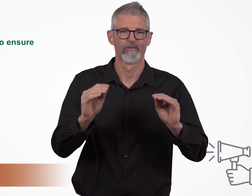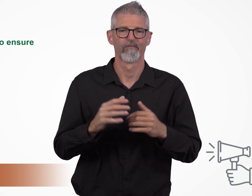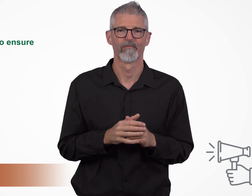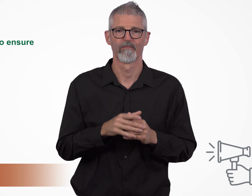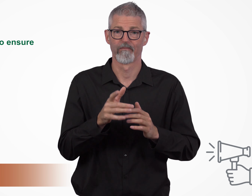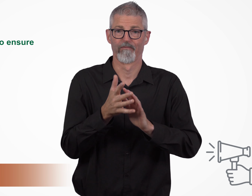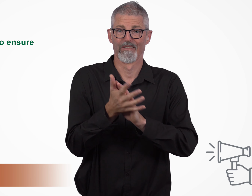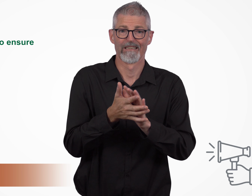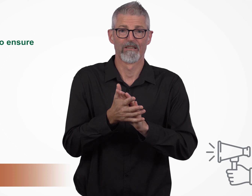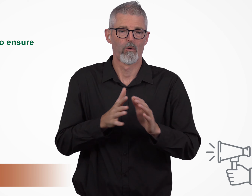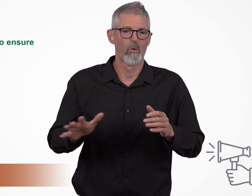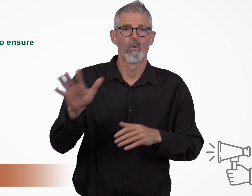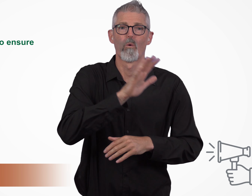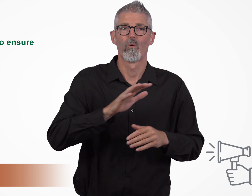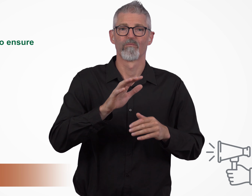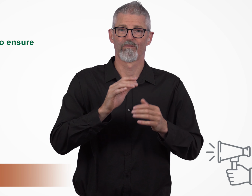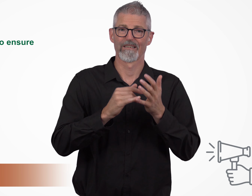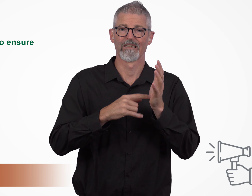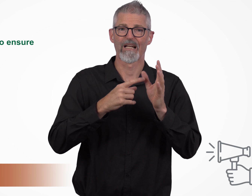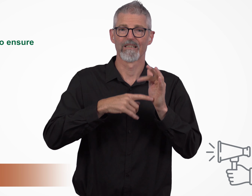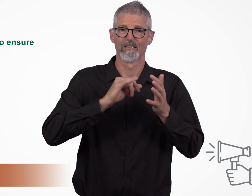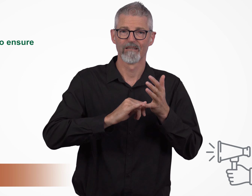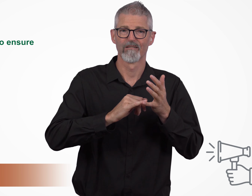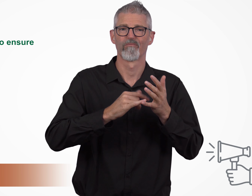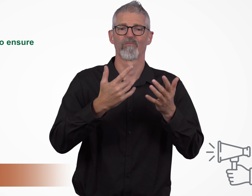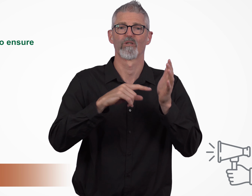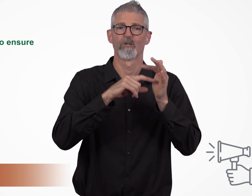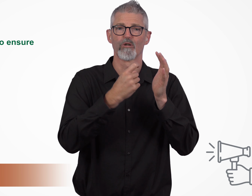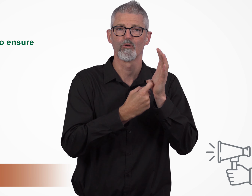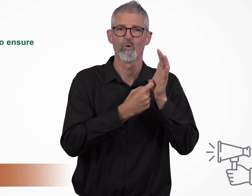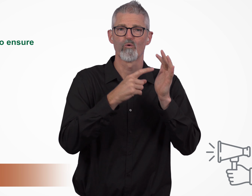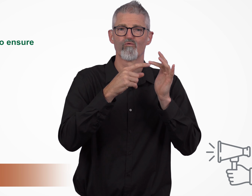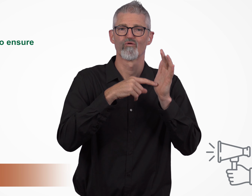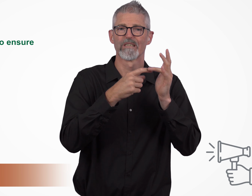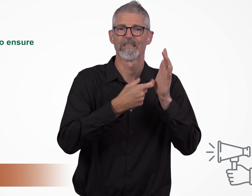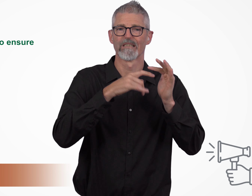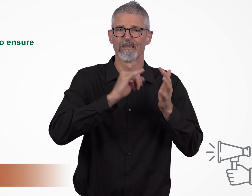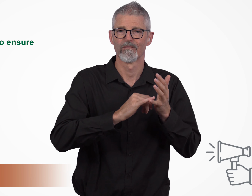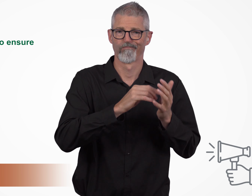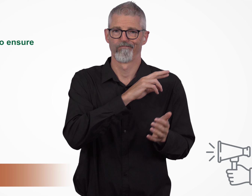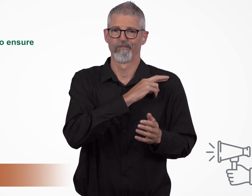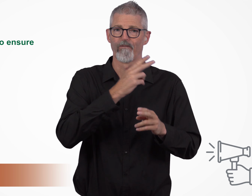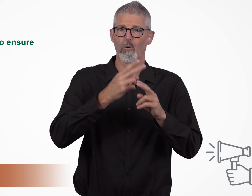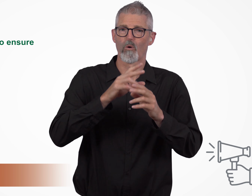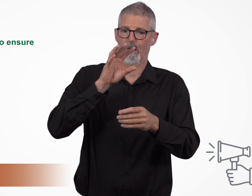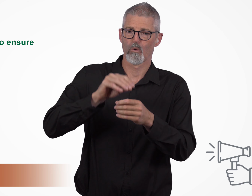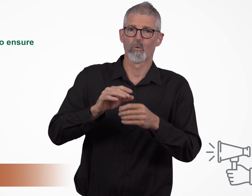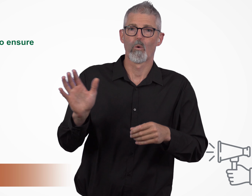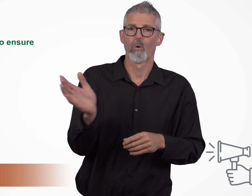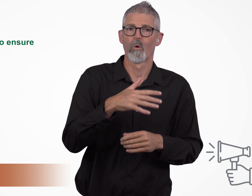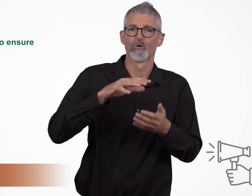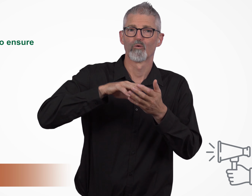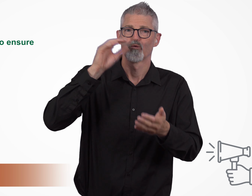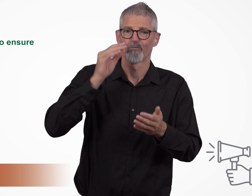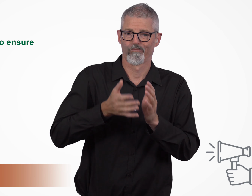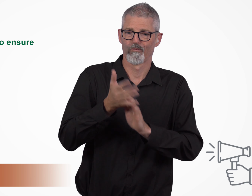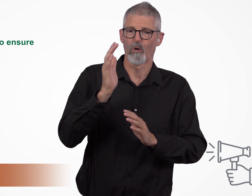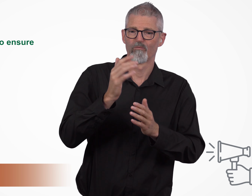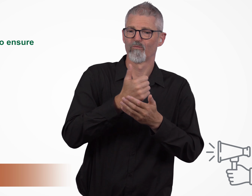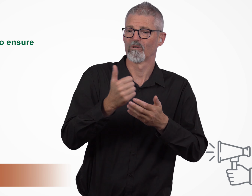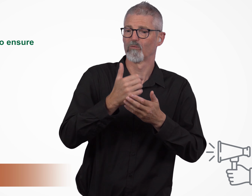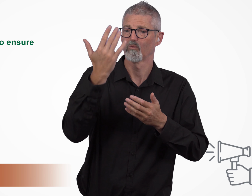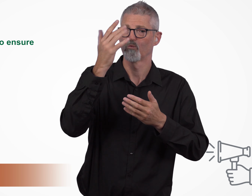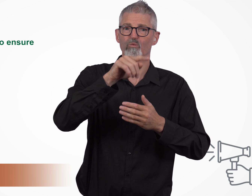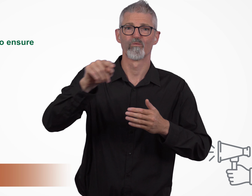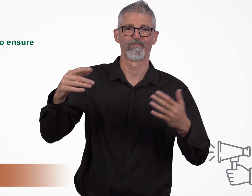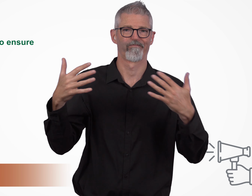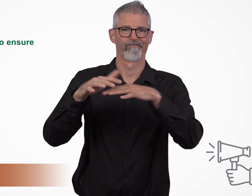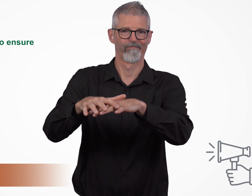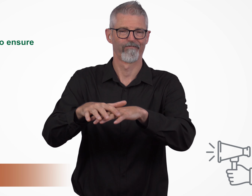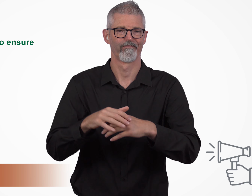by holding states and territories accountable to deliver the full inclusion of all students in mainstream school settings